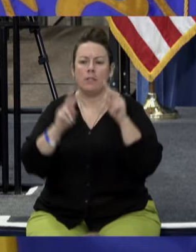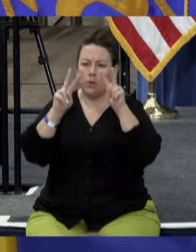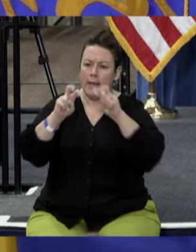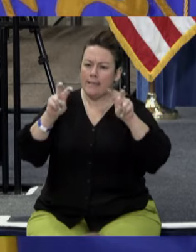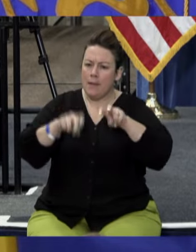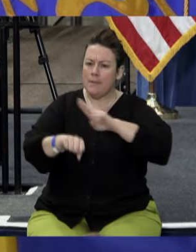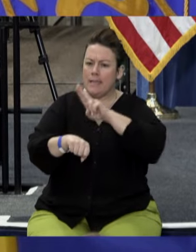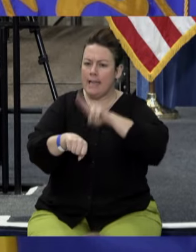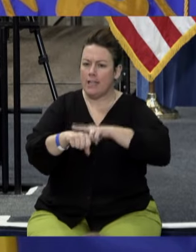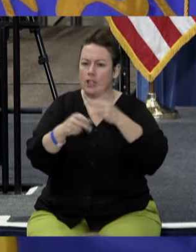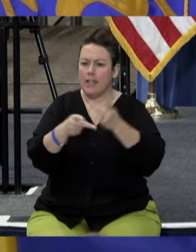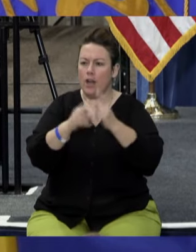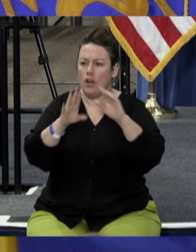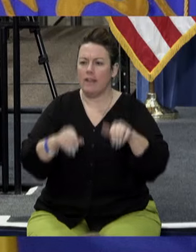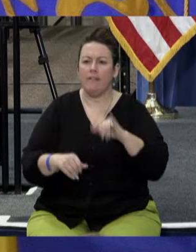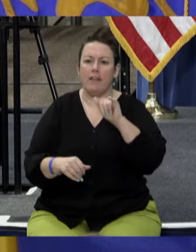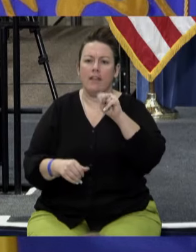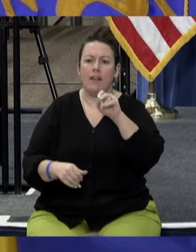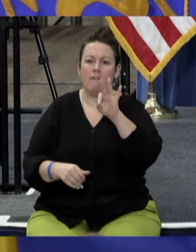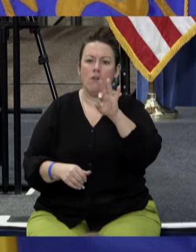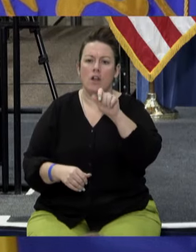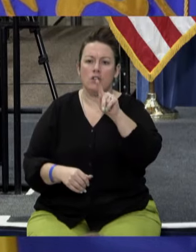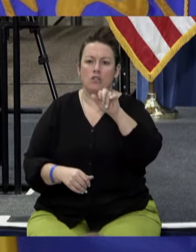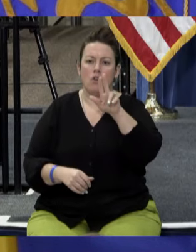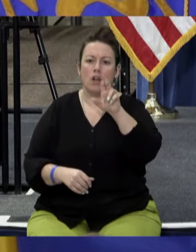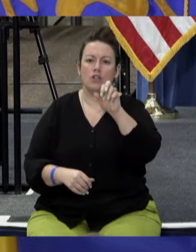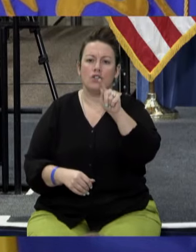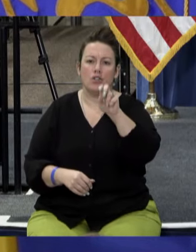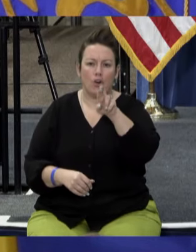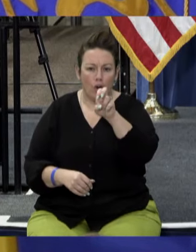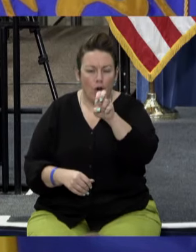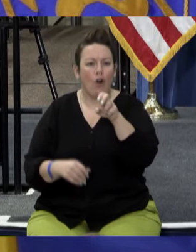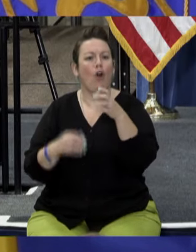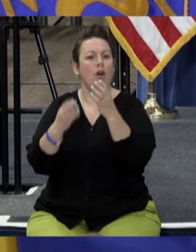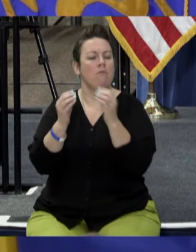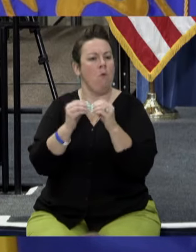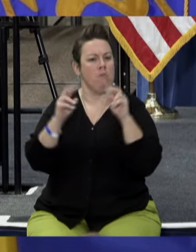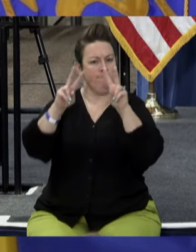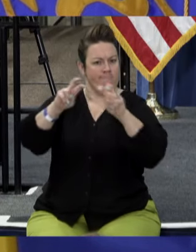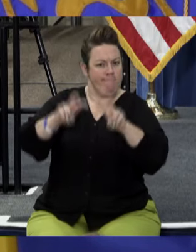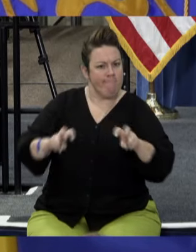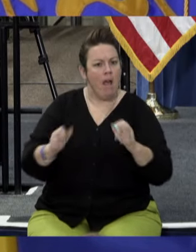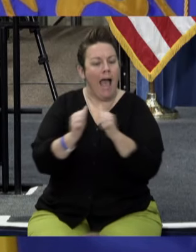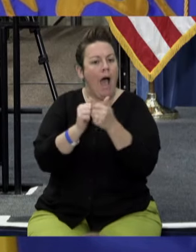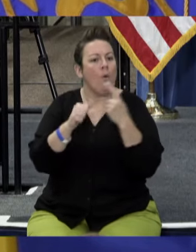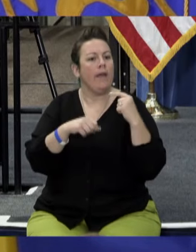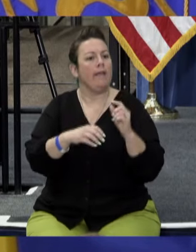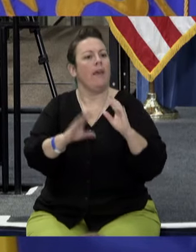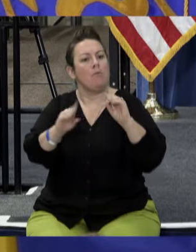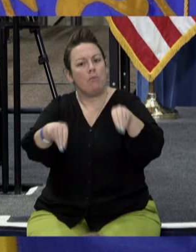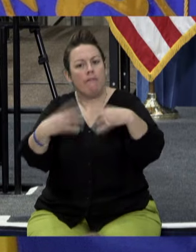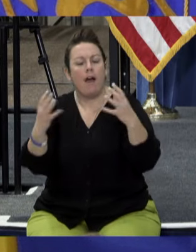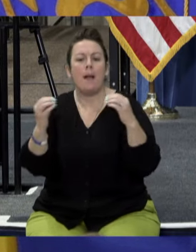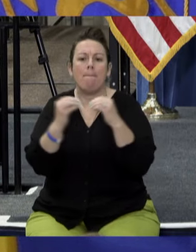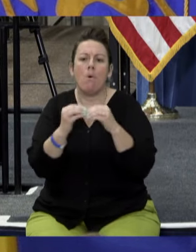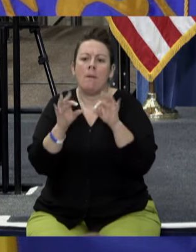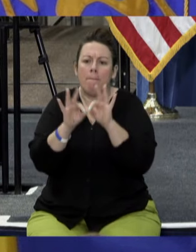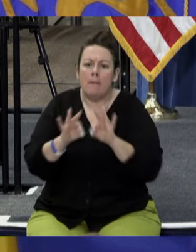infrastructure more broadly and how we can deliver meaningful options to people with IDD in their